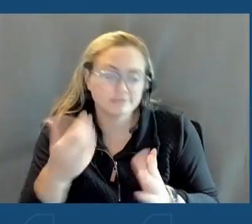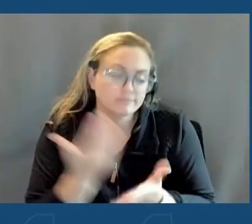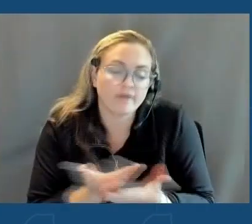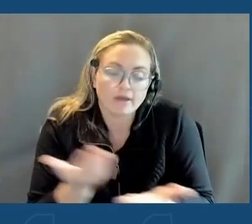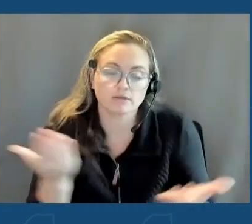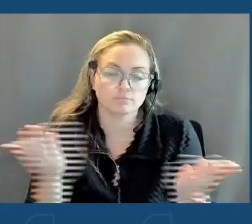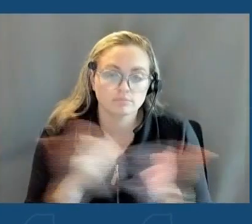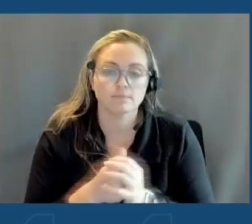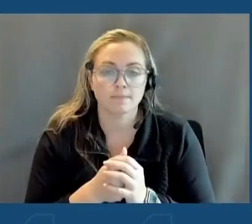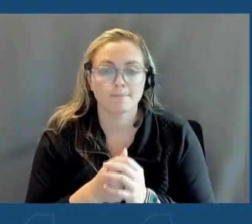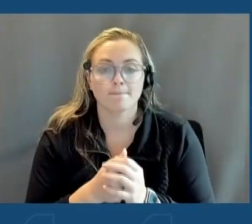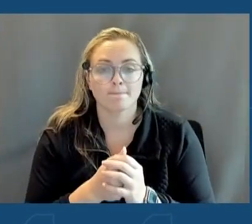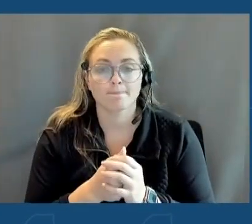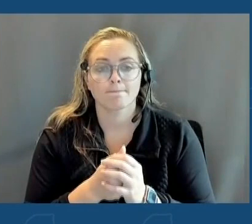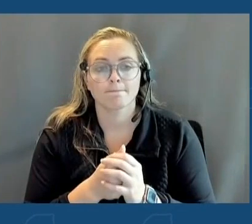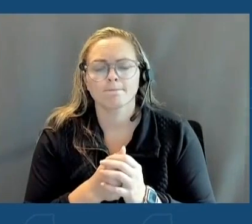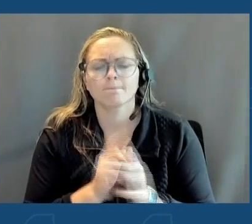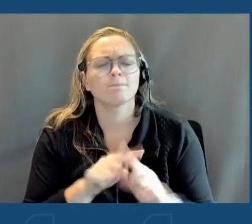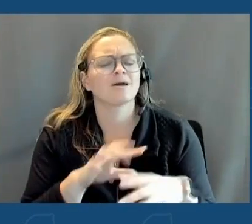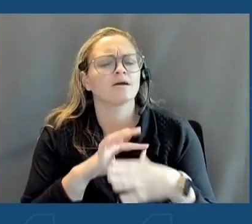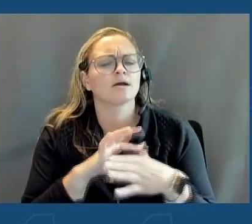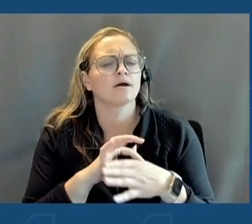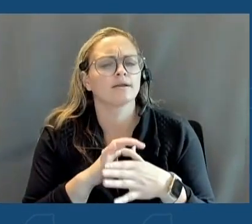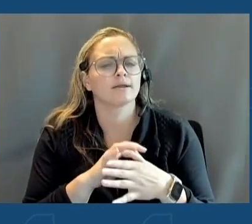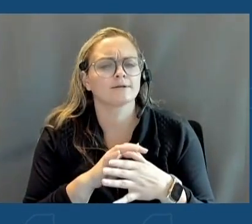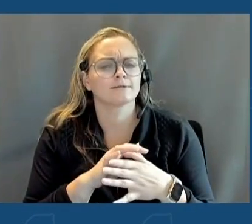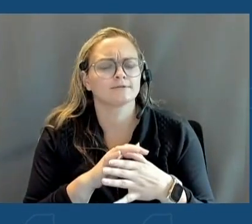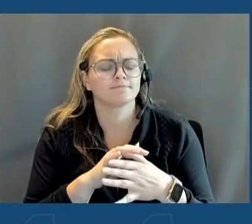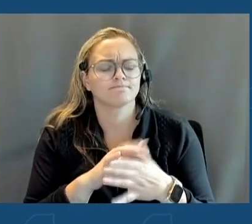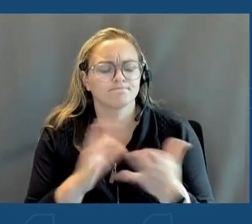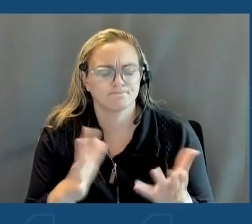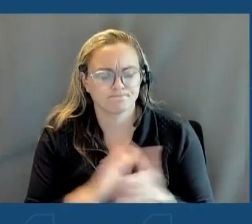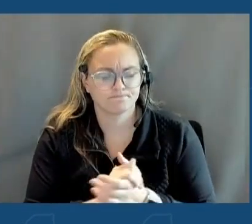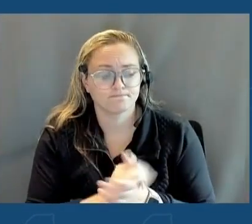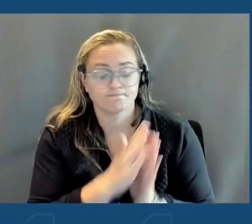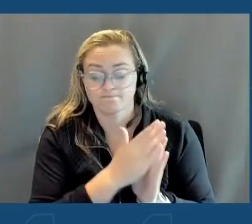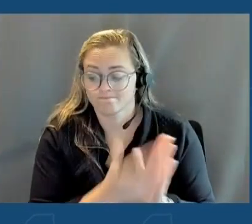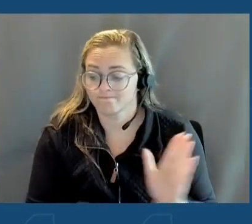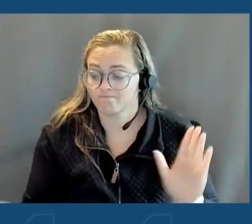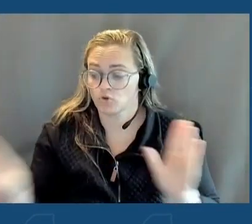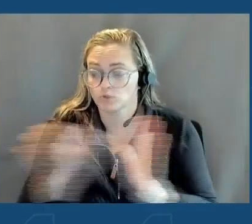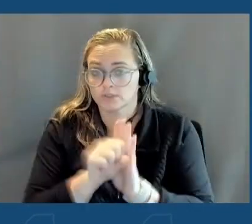TO JOIN US. BEFORE I GET TO THE NEW VACCINE, LET'S TALK ABOUT THE CASES AND WHERE WE ARE, CASES